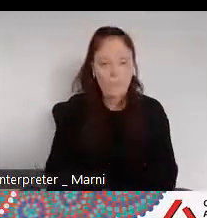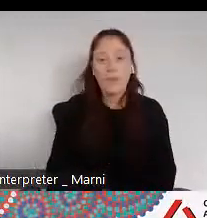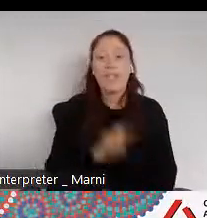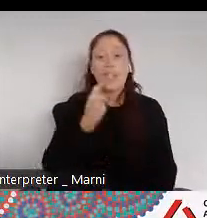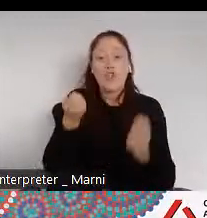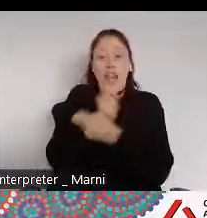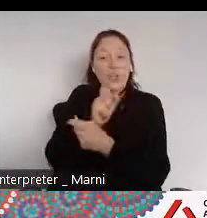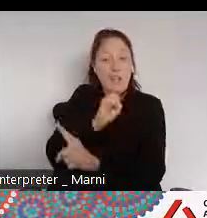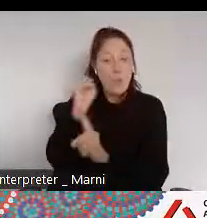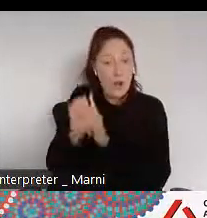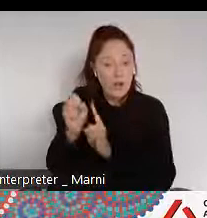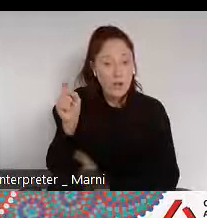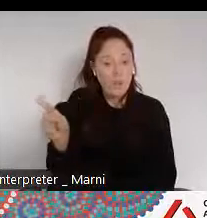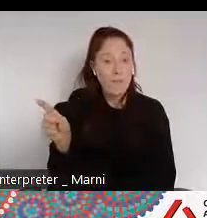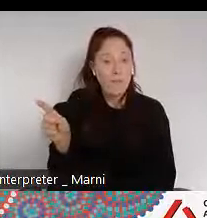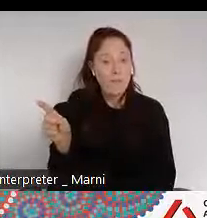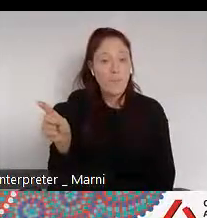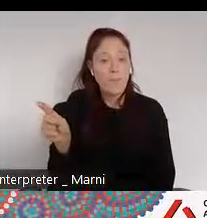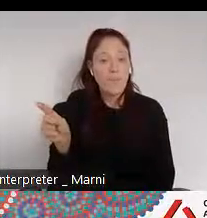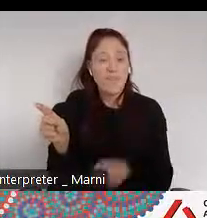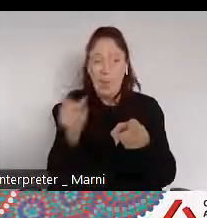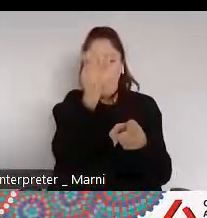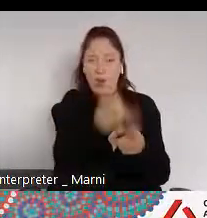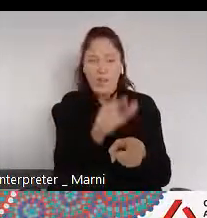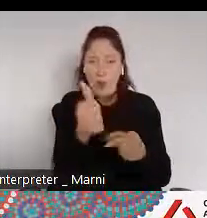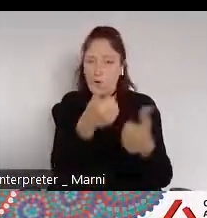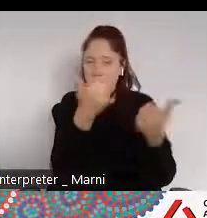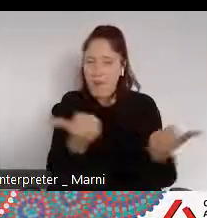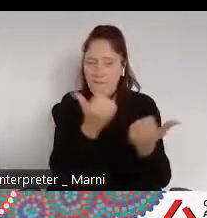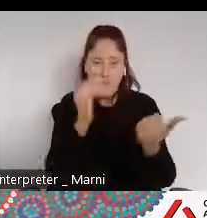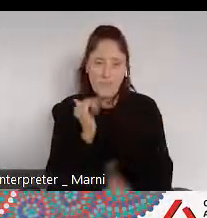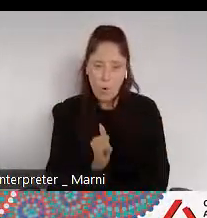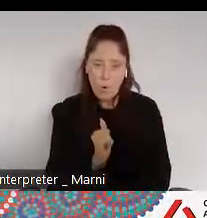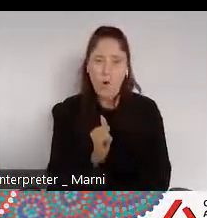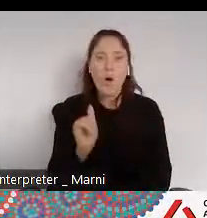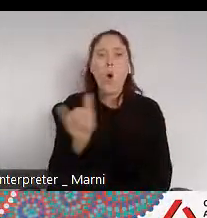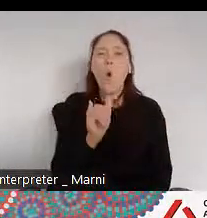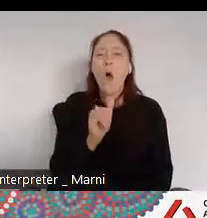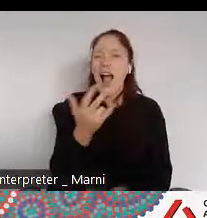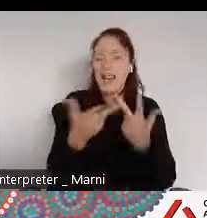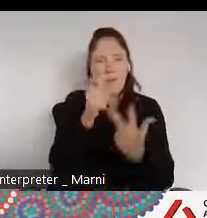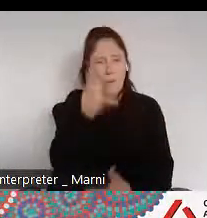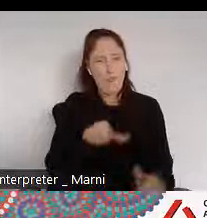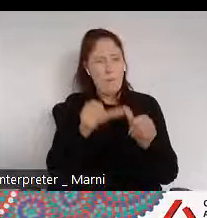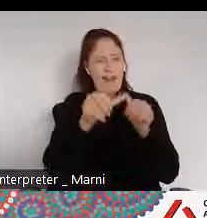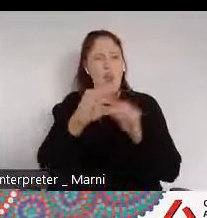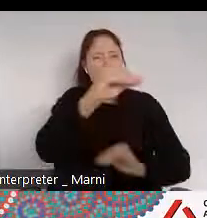an appointee is no longer competent or the person is more appropriate. So again, if that